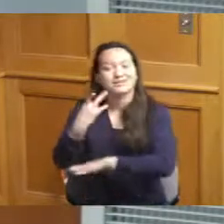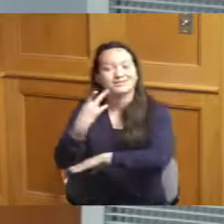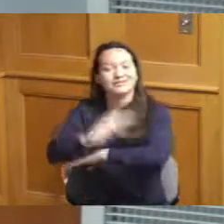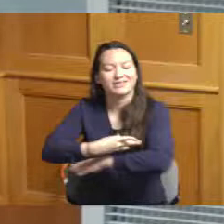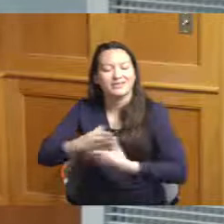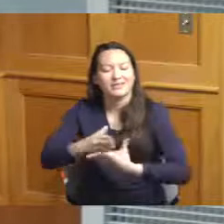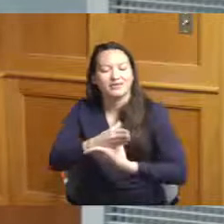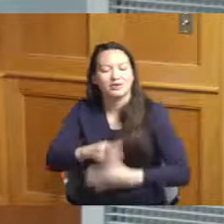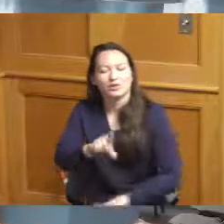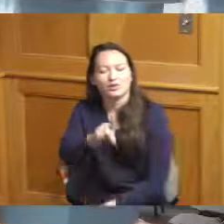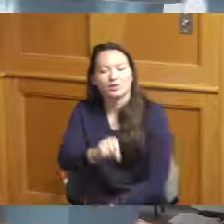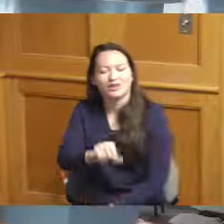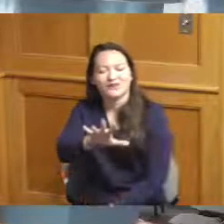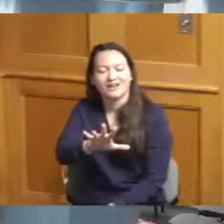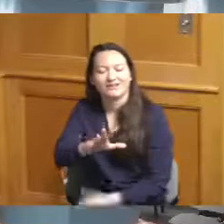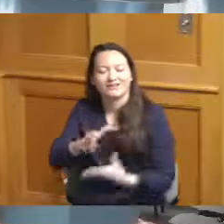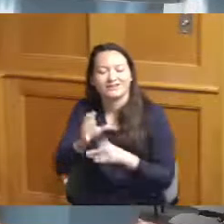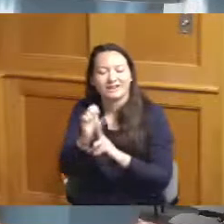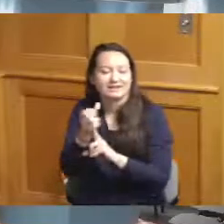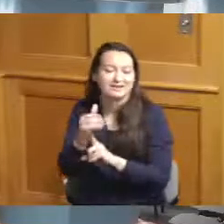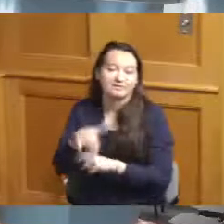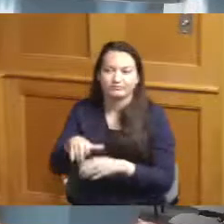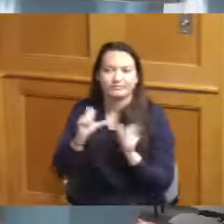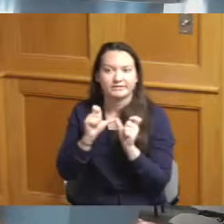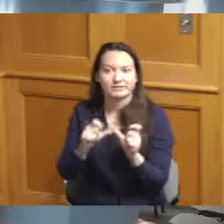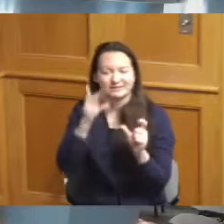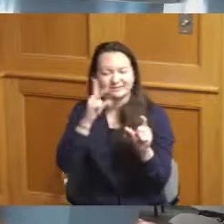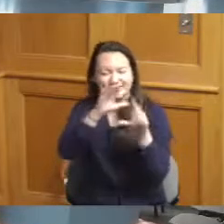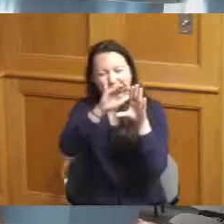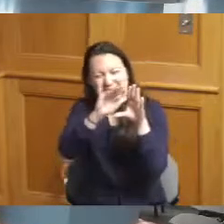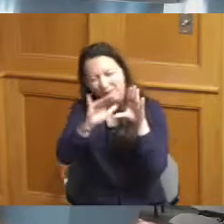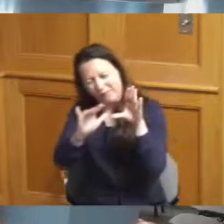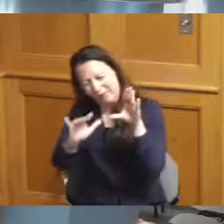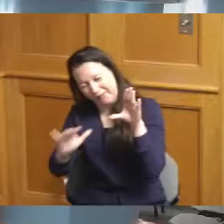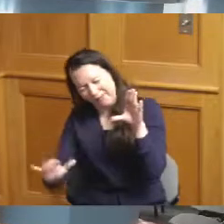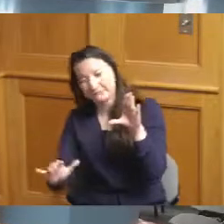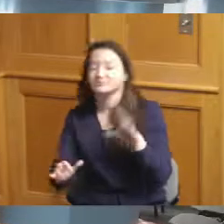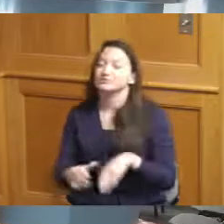average we're at 105 cases so we continue to see a decline in our caseload when you look